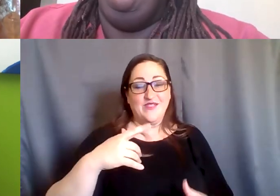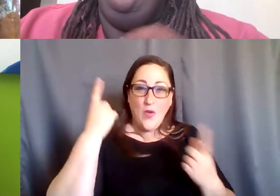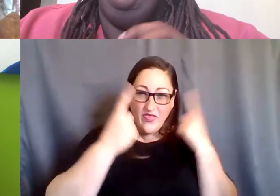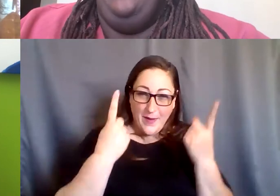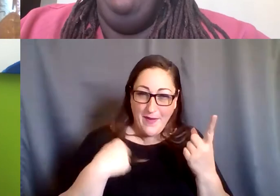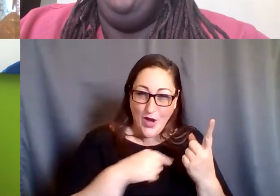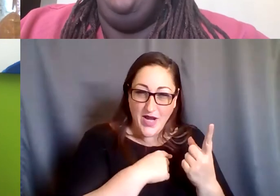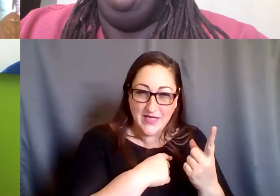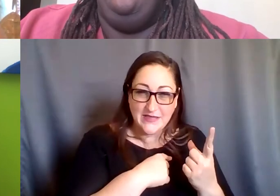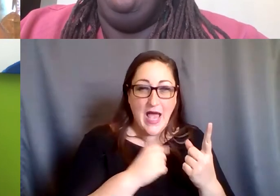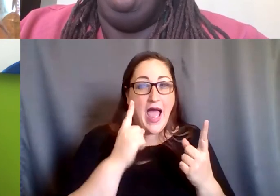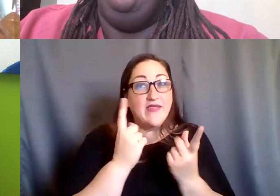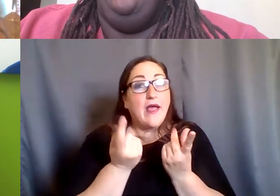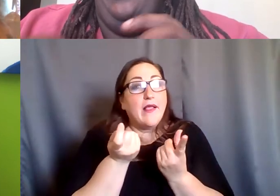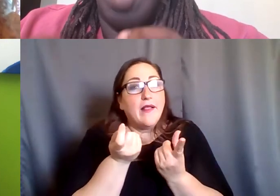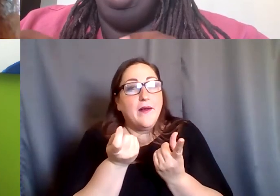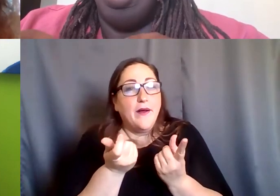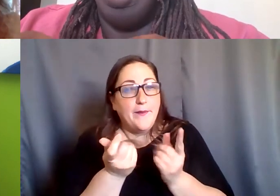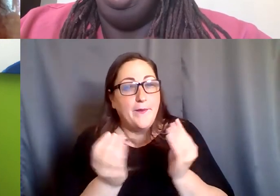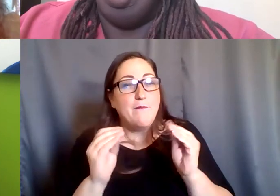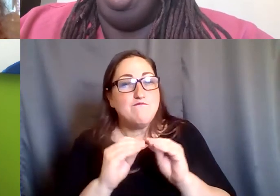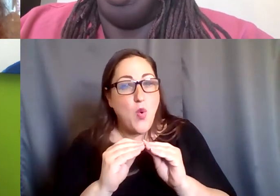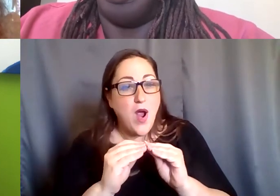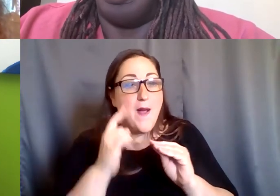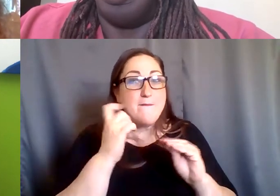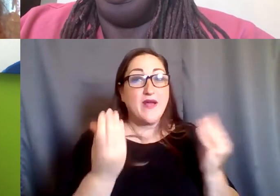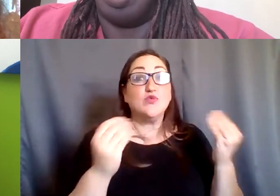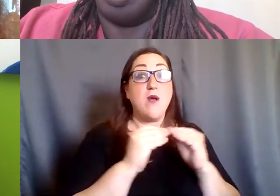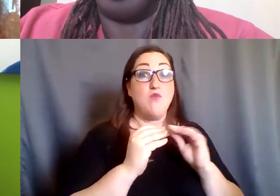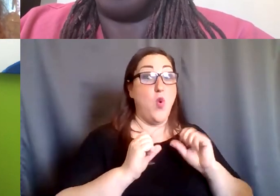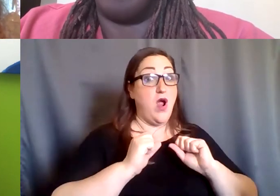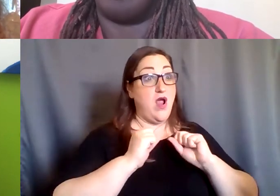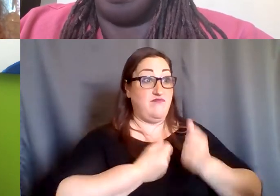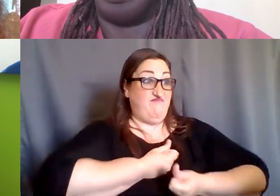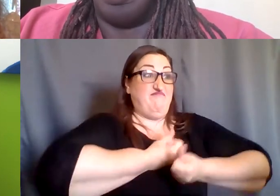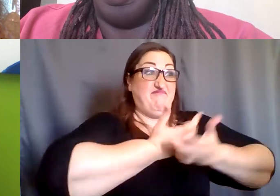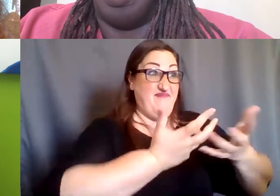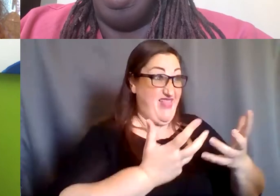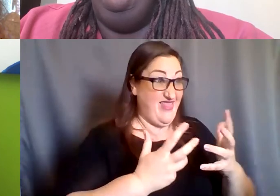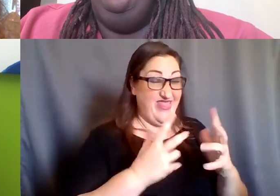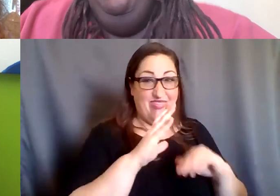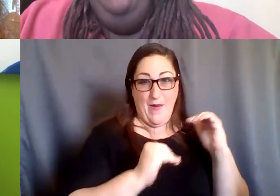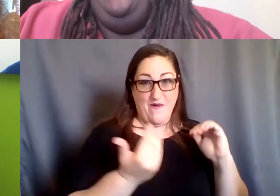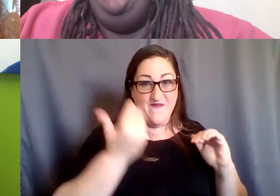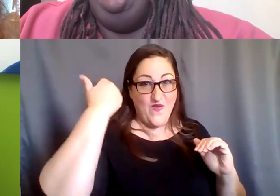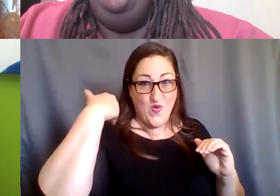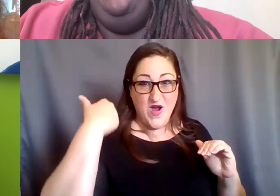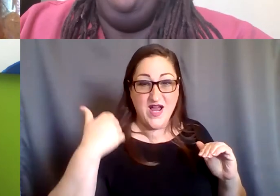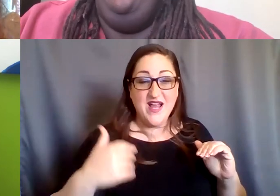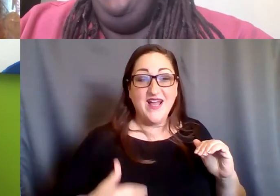because we are louder, but it still falls short, like, 75 percent of the time.